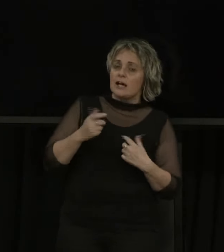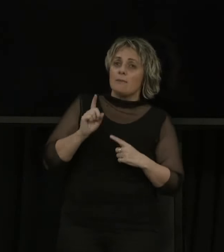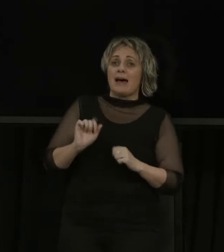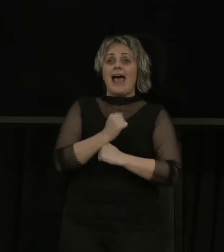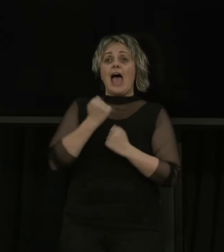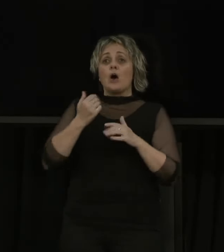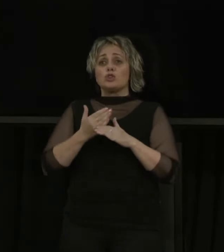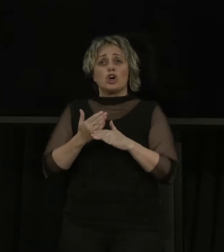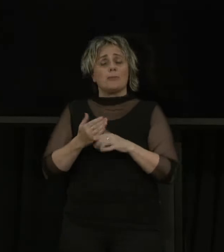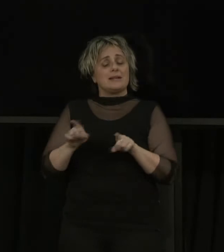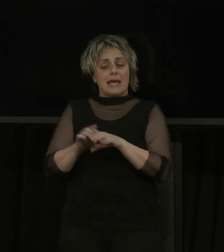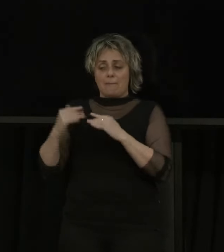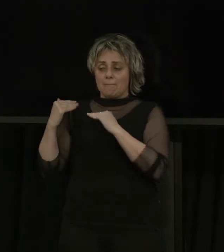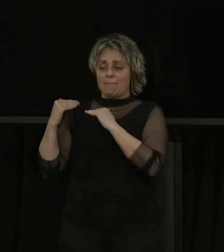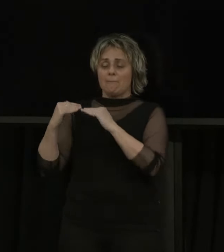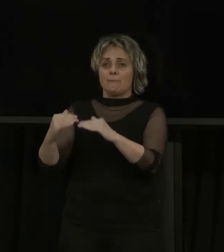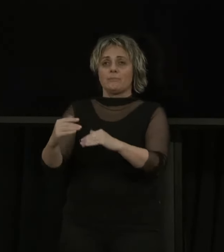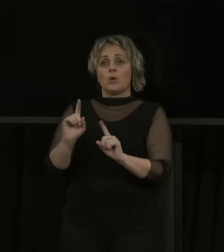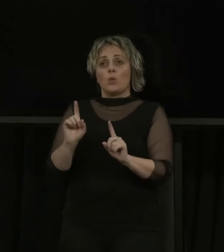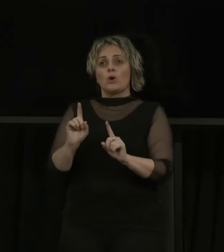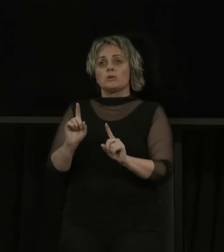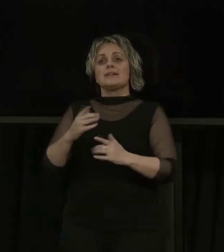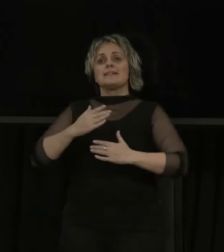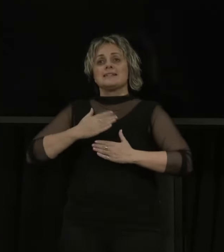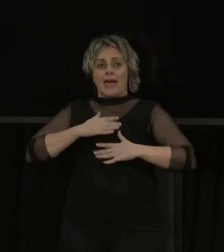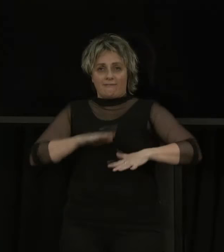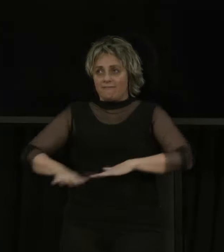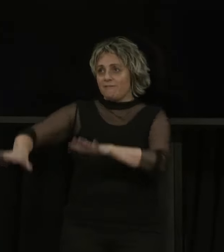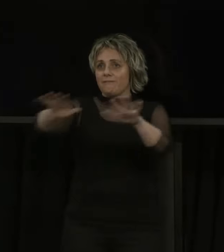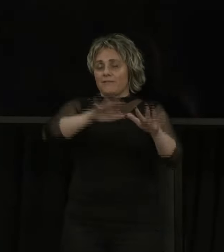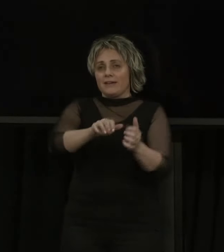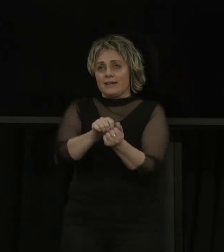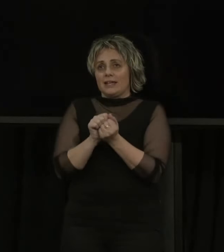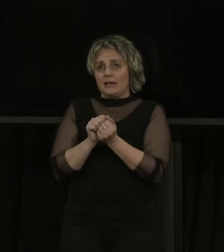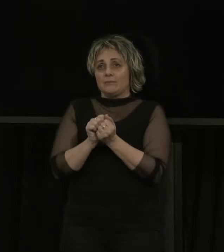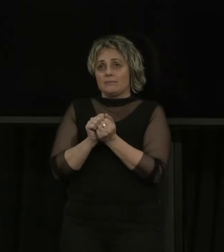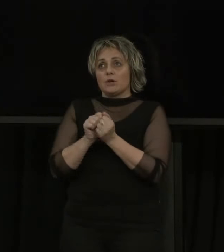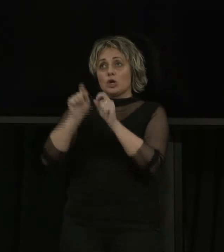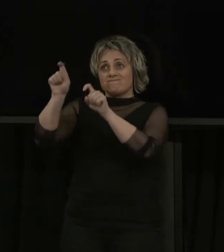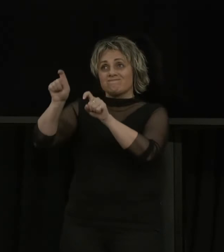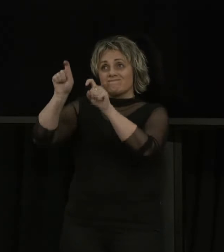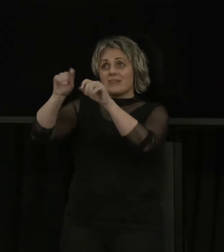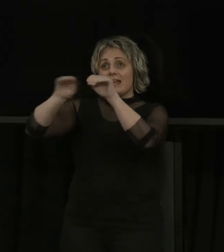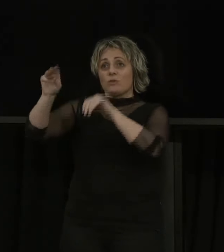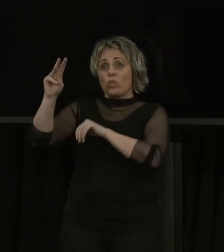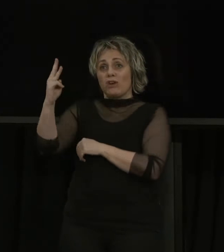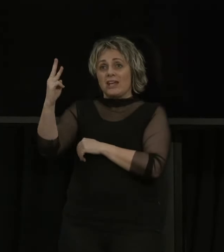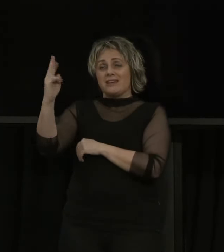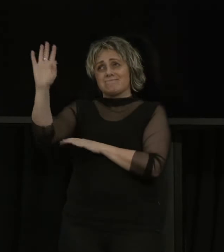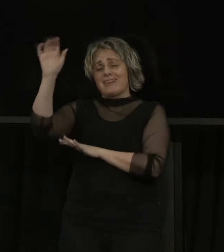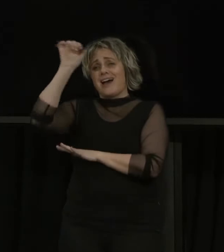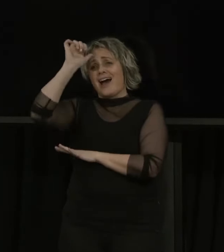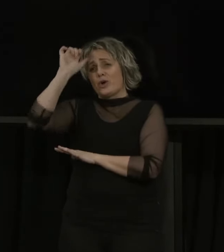has been from everyone. Those in the middle of restrictions and those outside of them. The